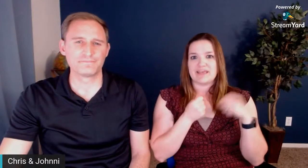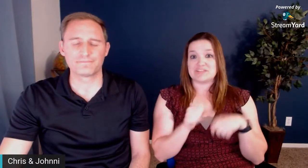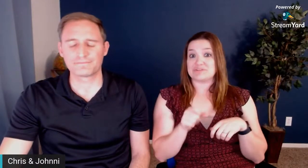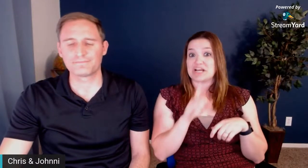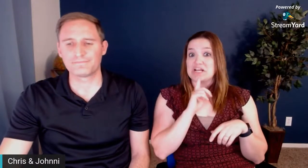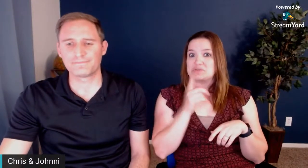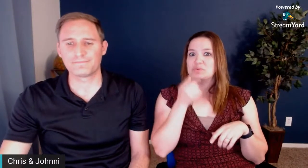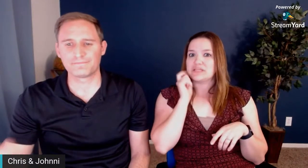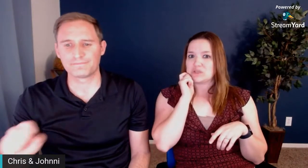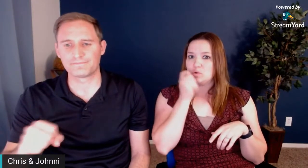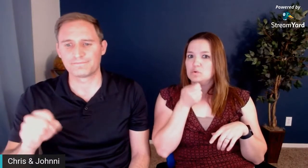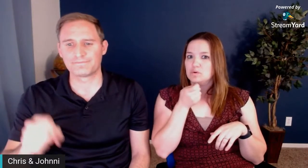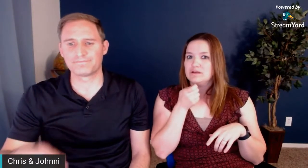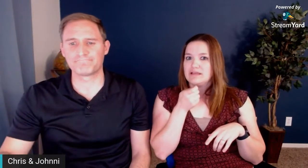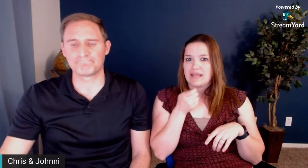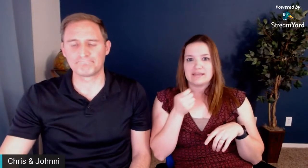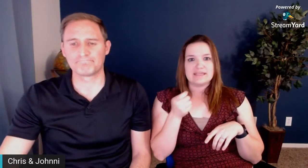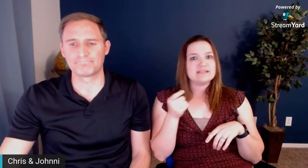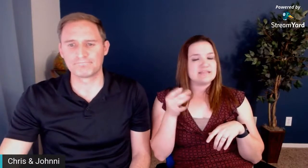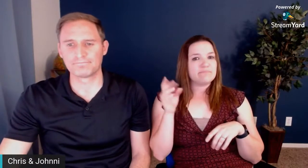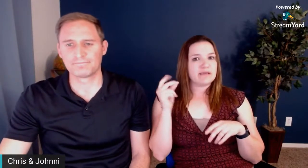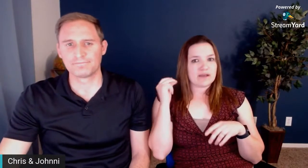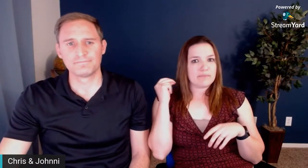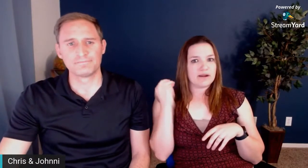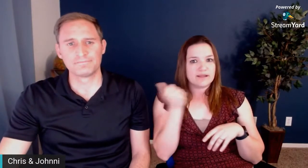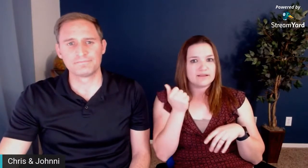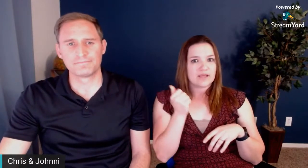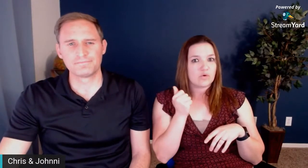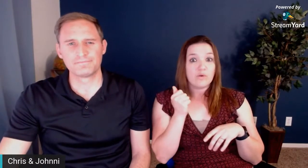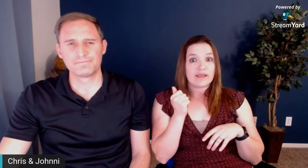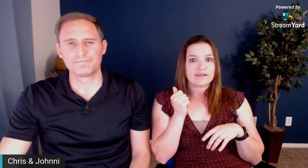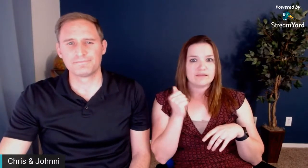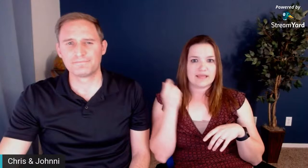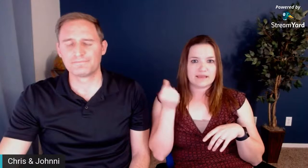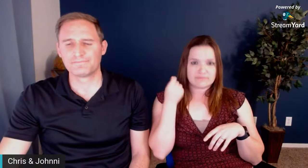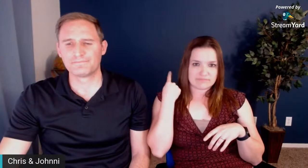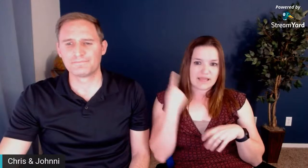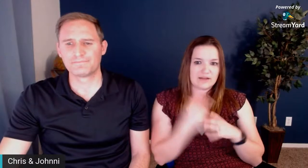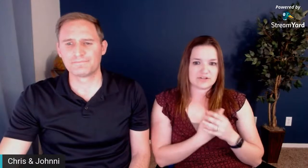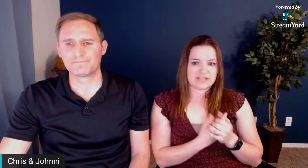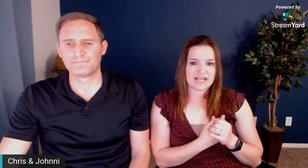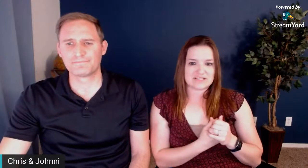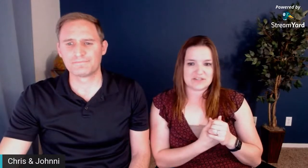and so that it's really cool and kids they pick up on it like quick and they they understand so